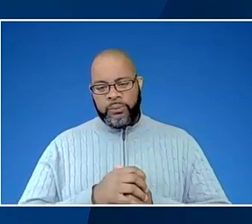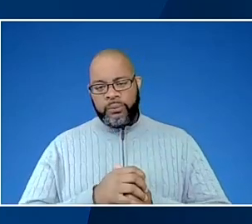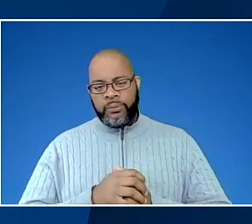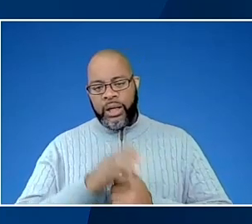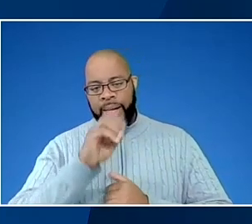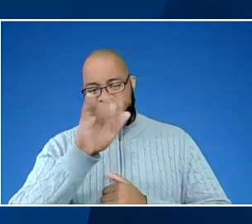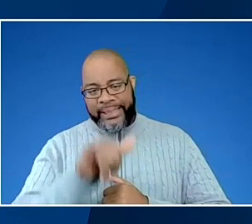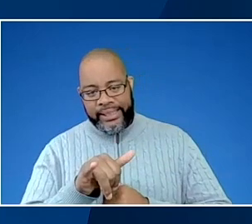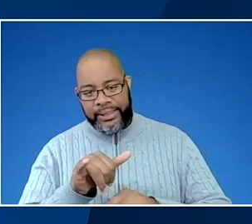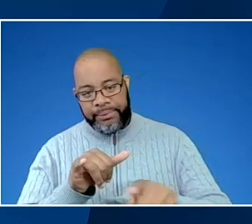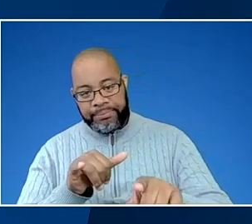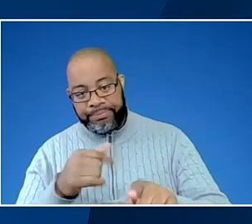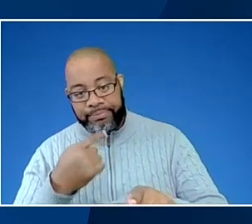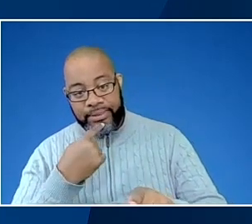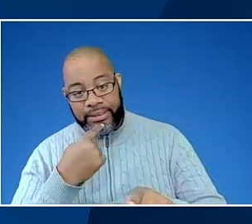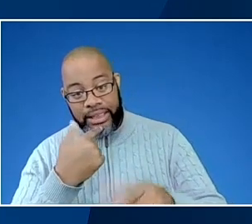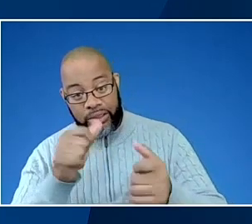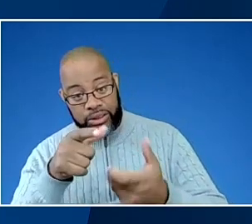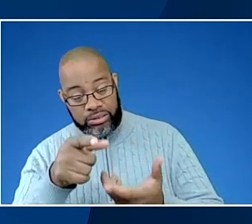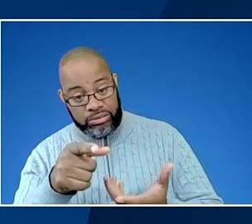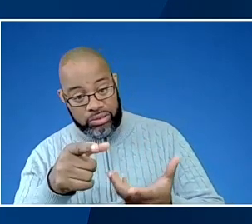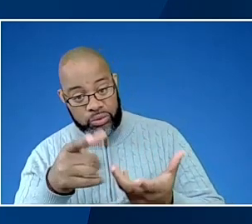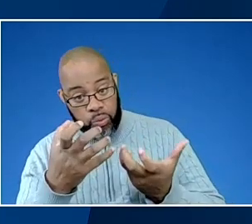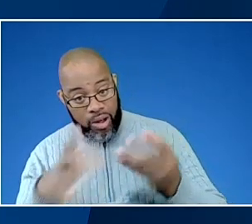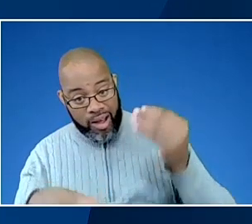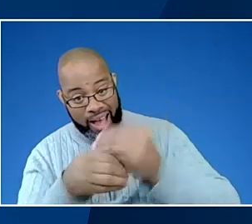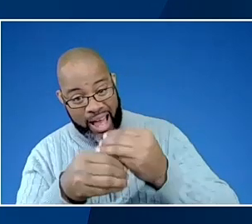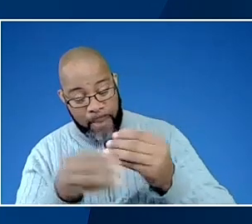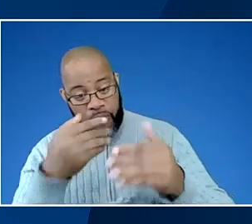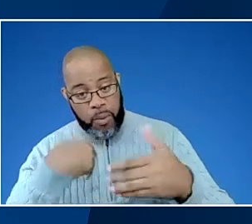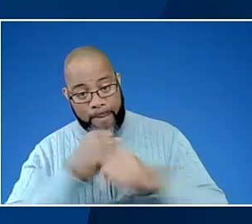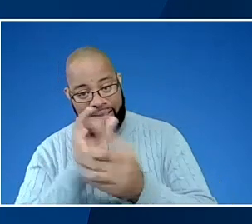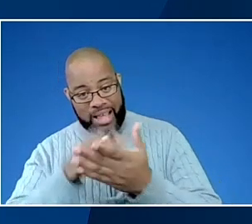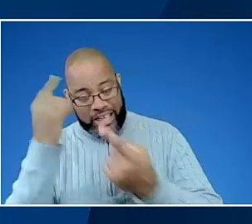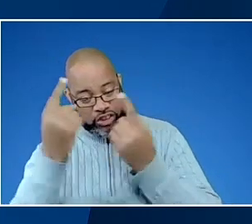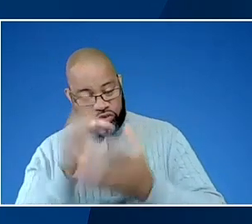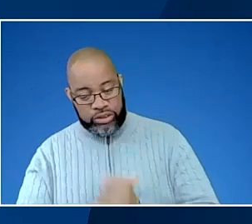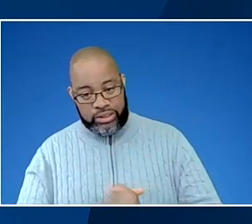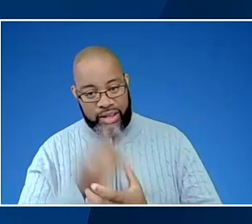there's something else she wanted to add before we make that consideration. I think Aaron had his hand up.